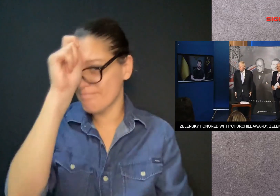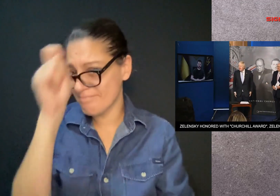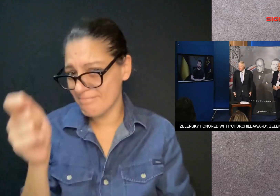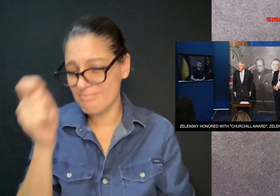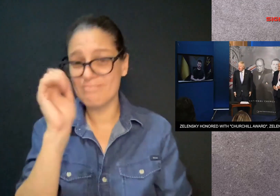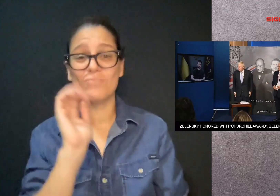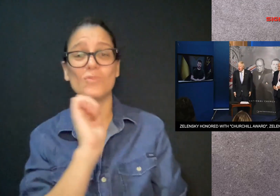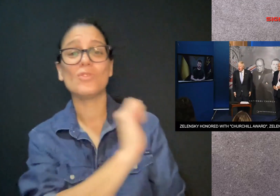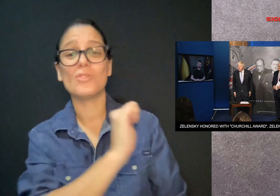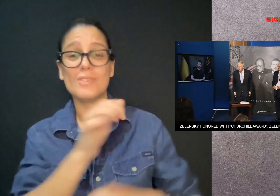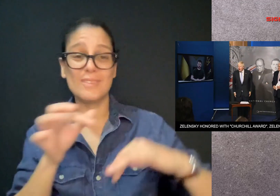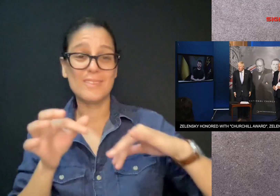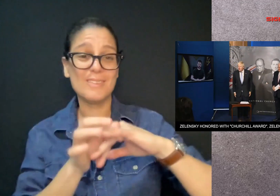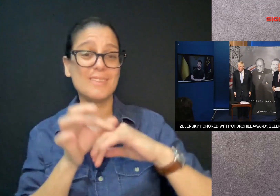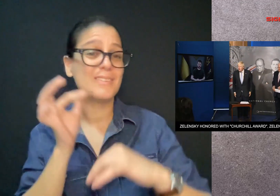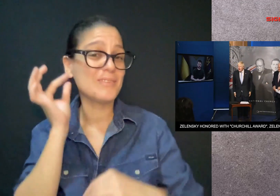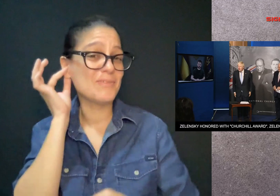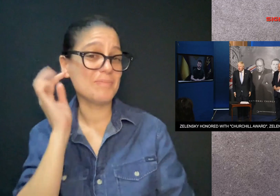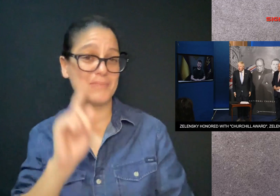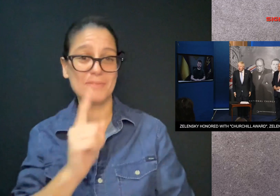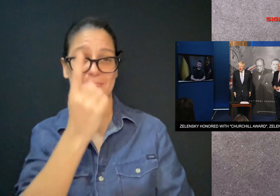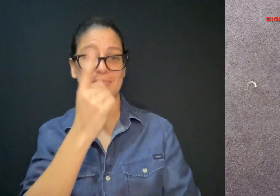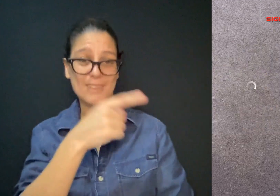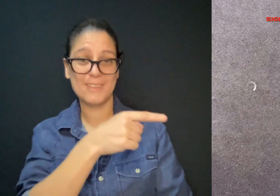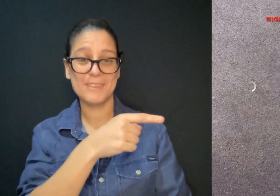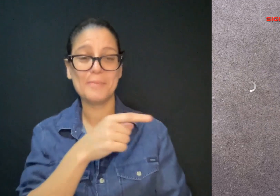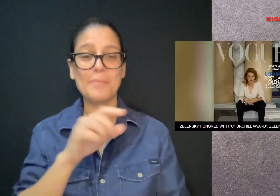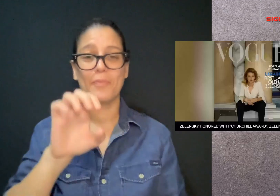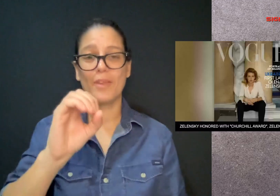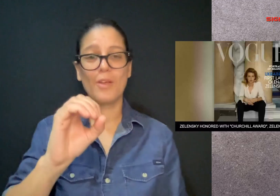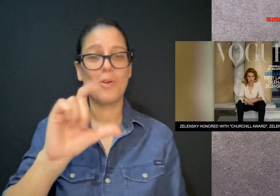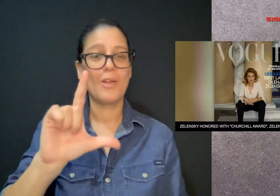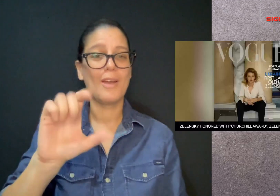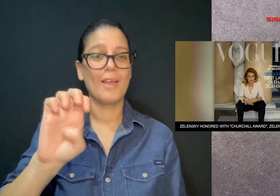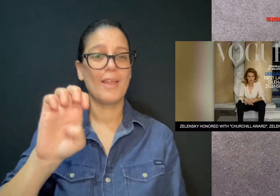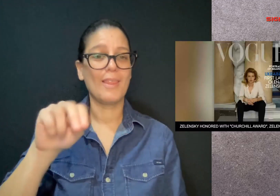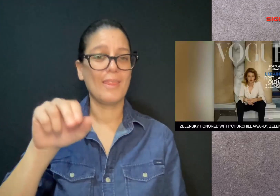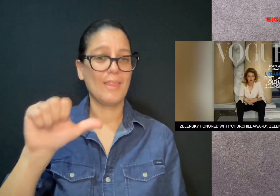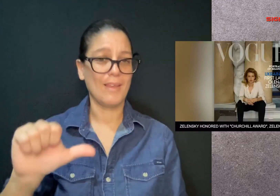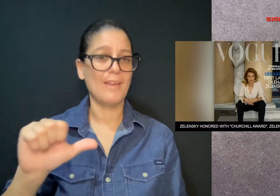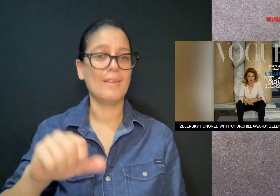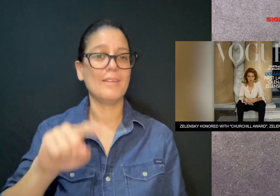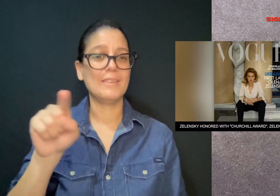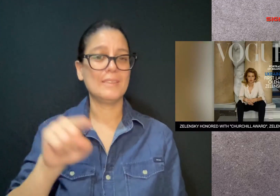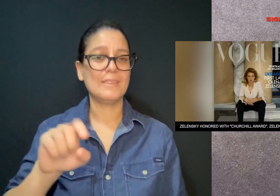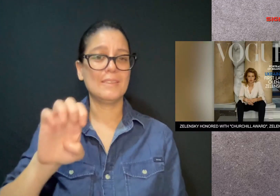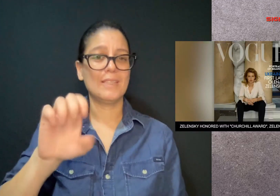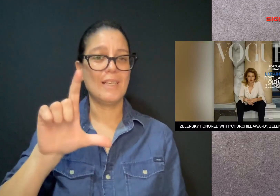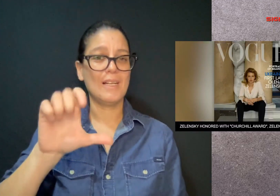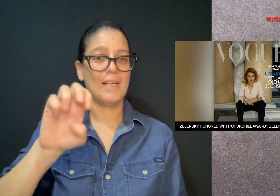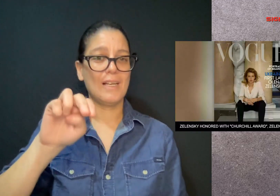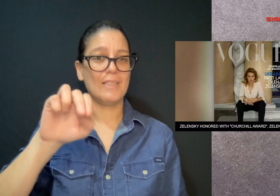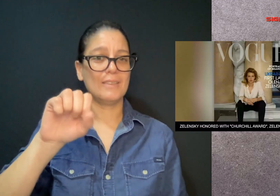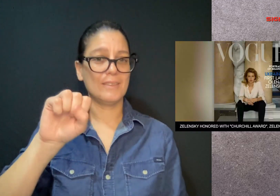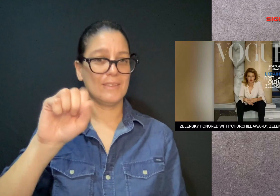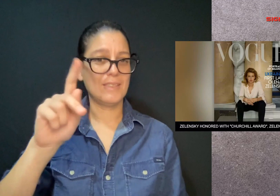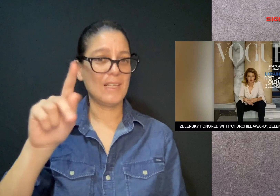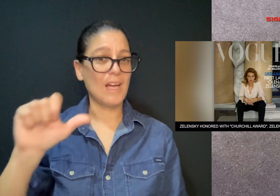while Zelensky was being honored his wife first lady Olena Zelenska was honored on the